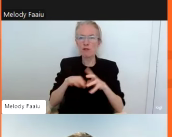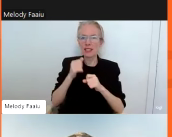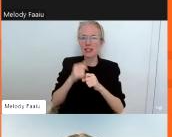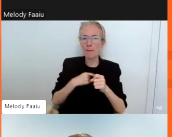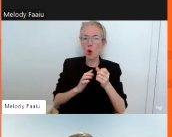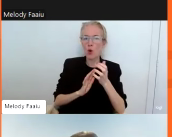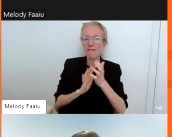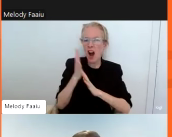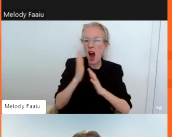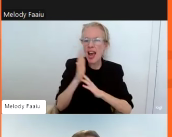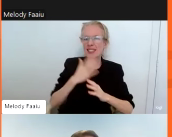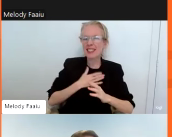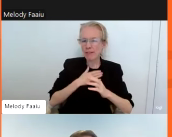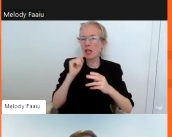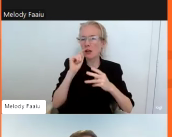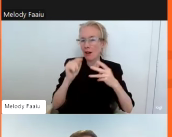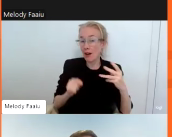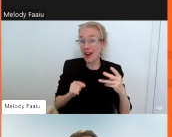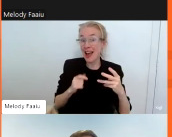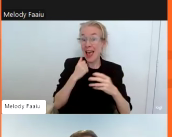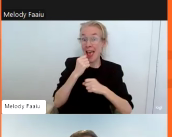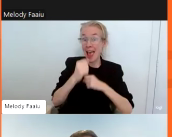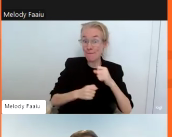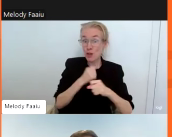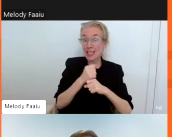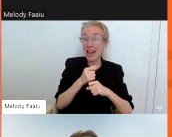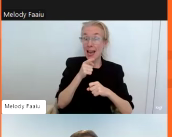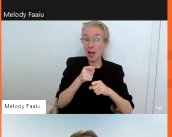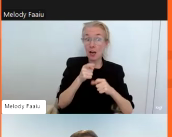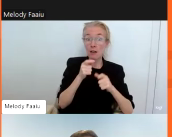renewed and checked every year and the building doesn't get to